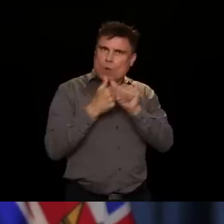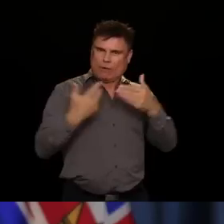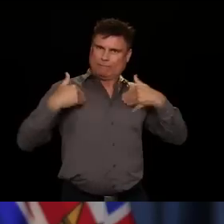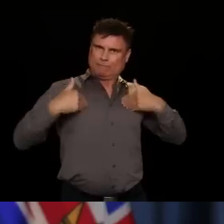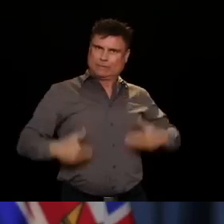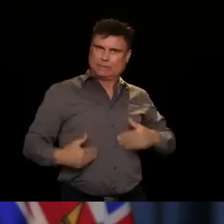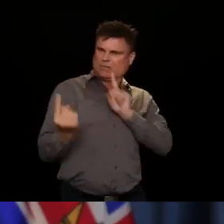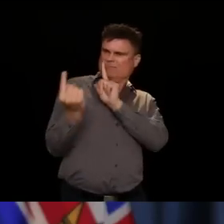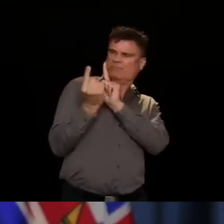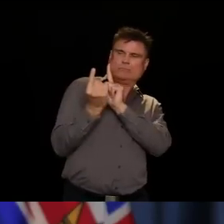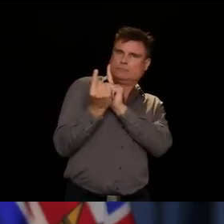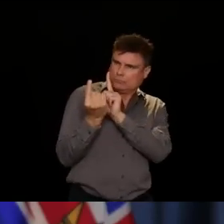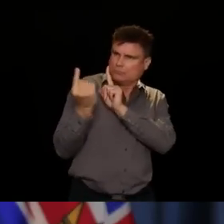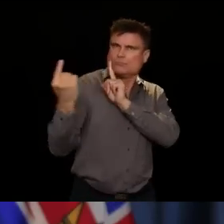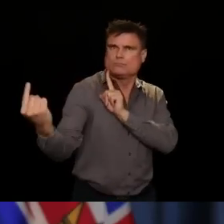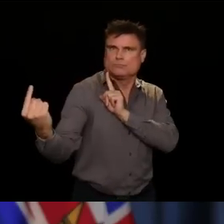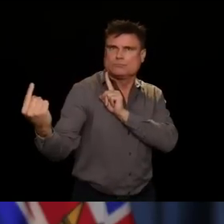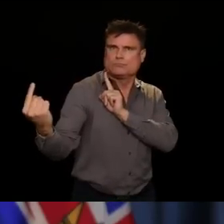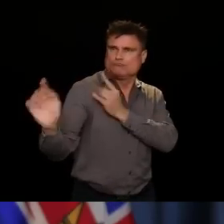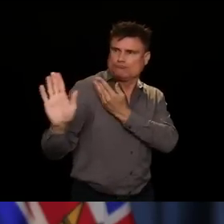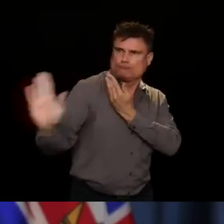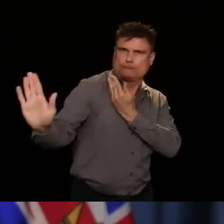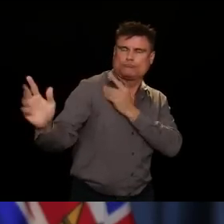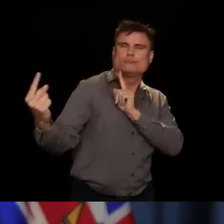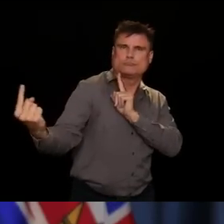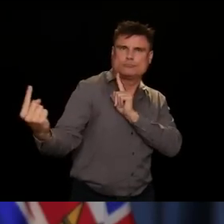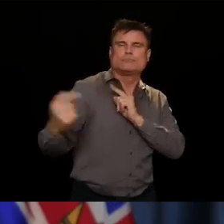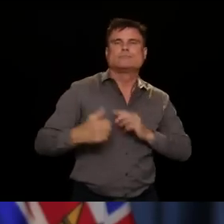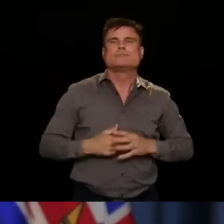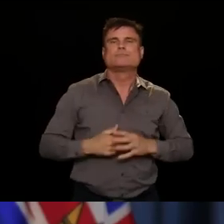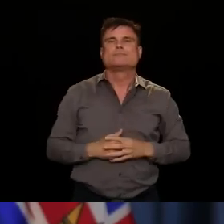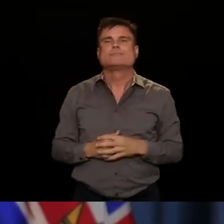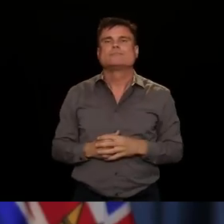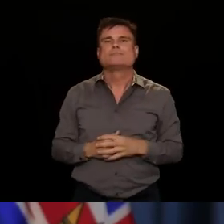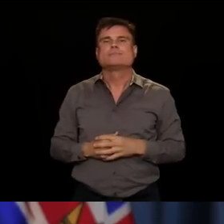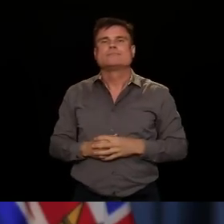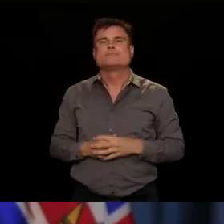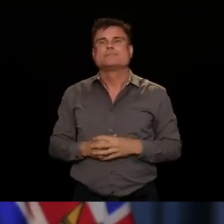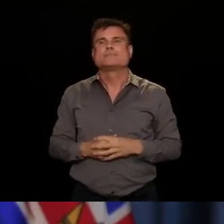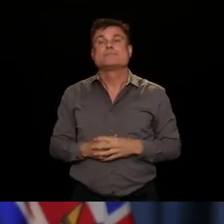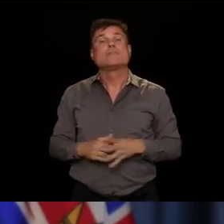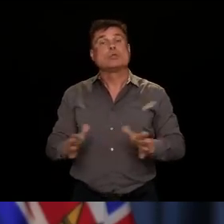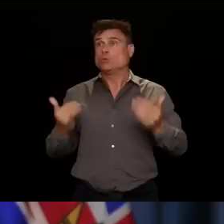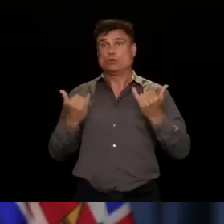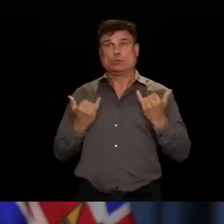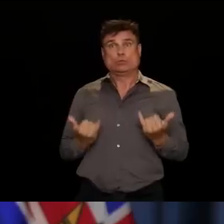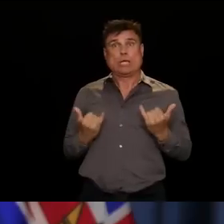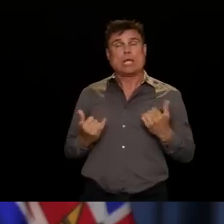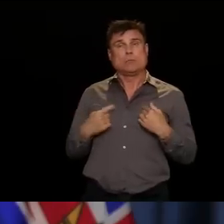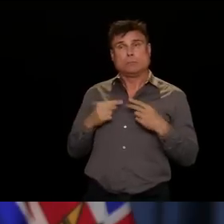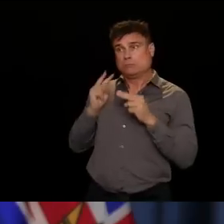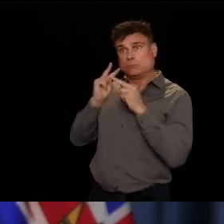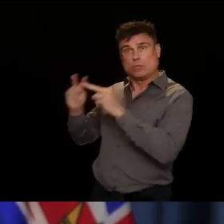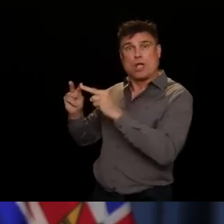Today's modelling explores what happens if our commitment to physical distance and weakens and what happens if we let up on physical